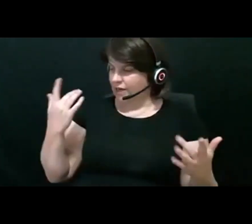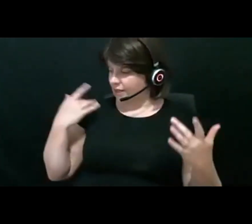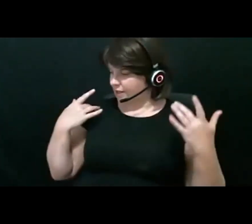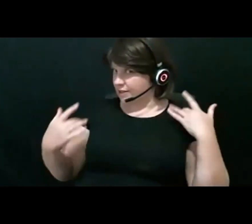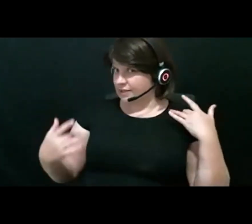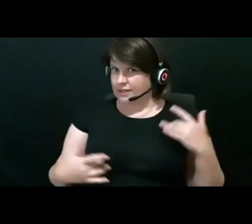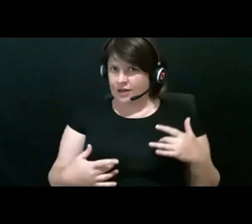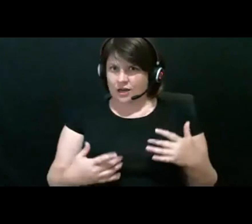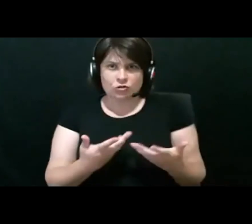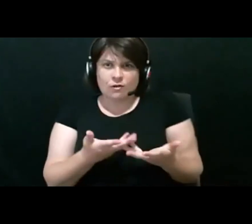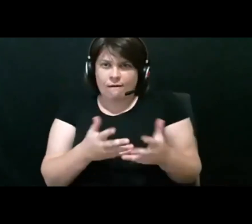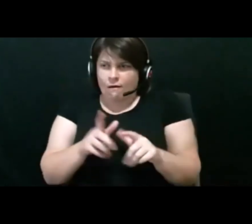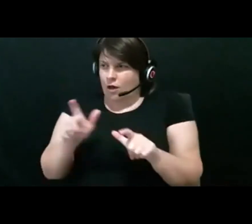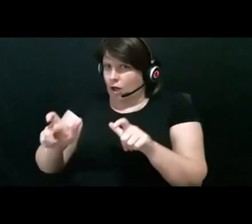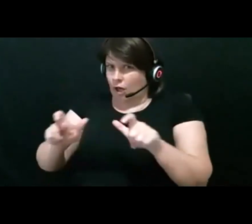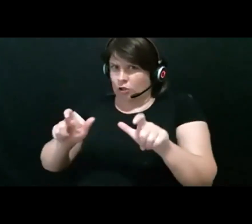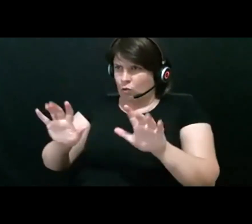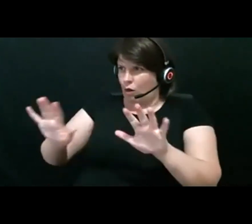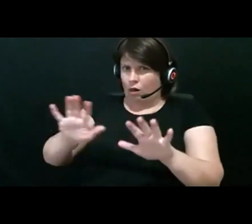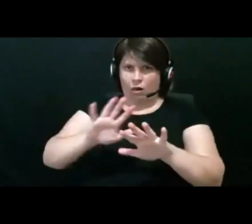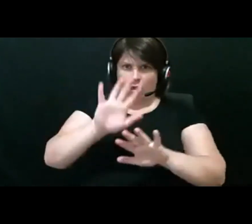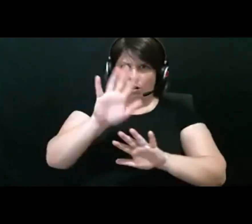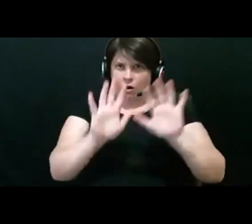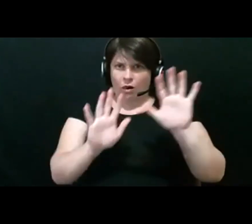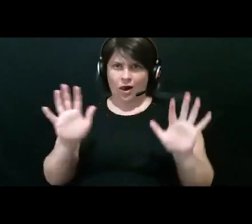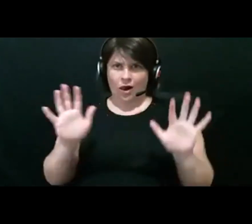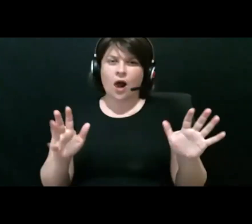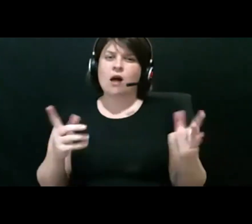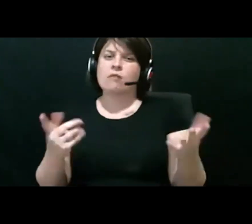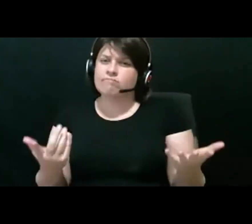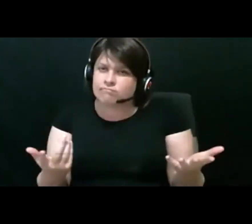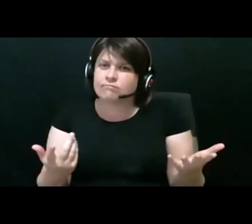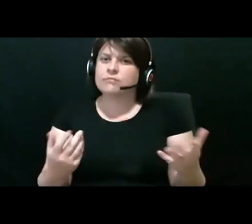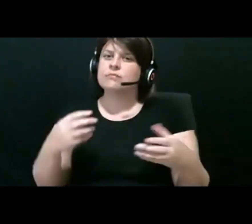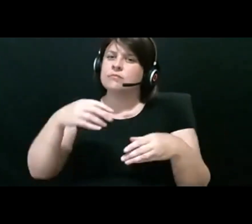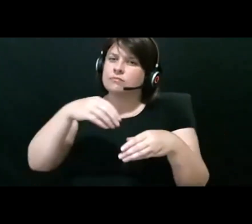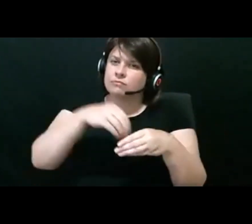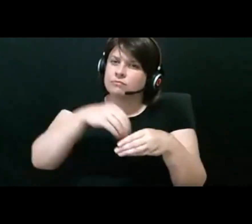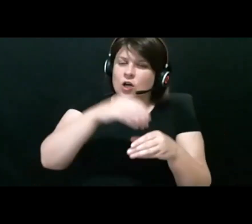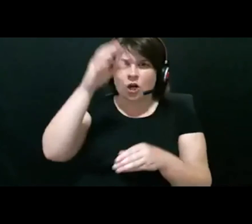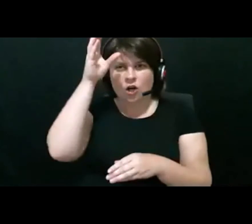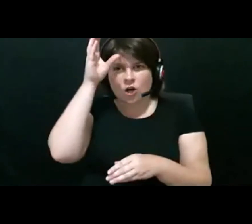that they have with their hands, the kinds of concepts that you need to communicate to them